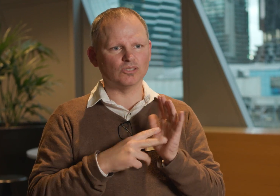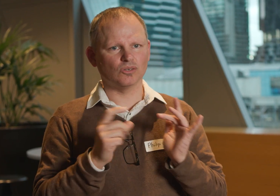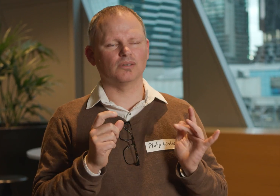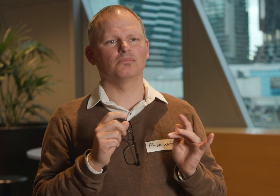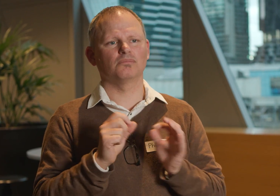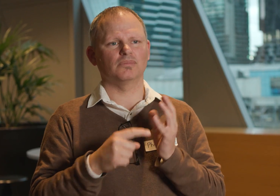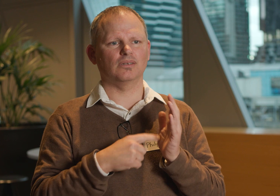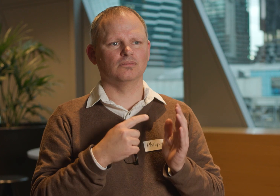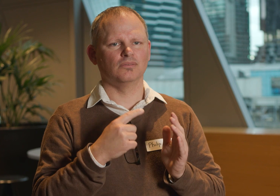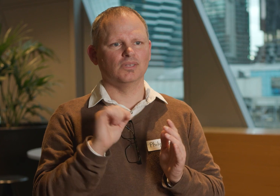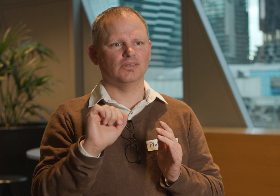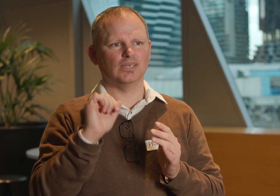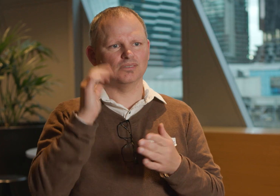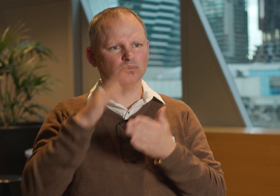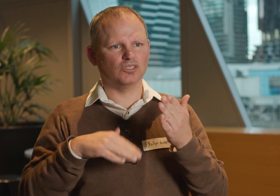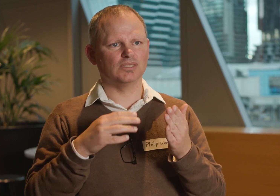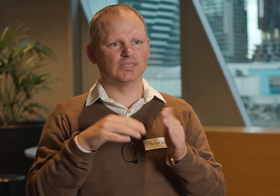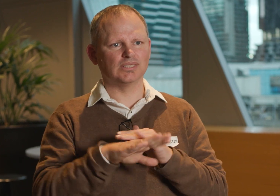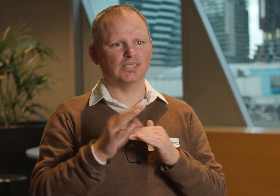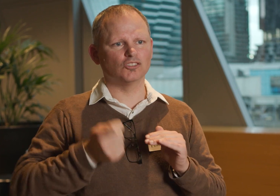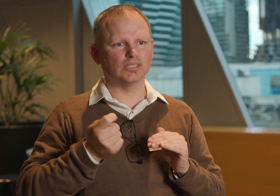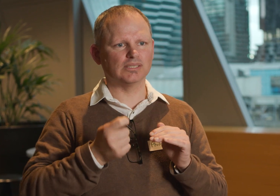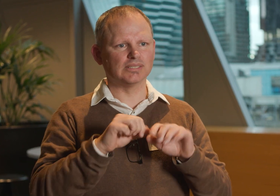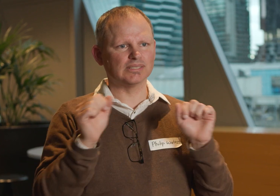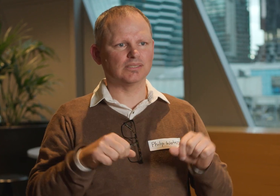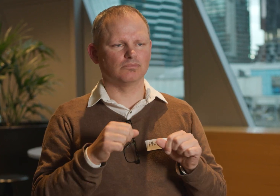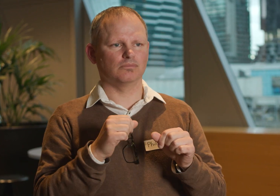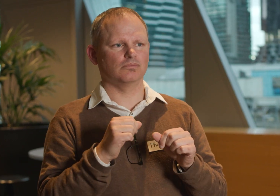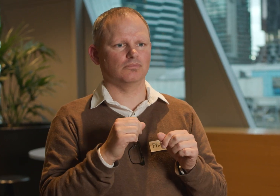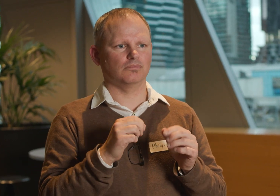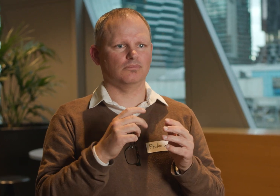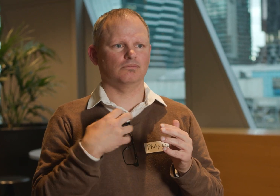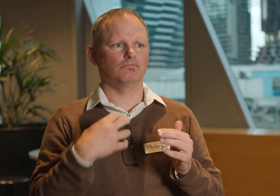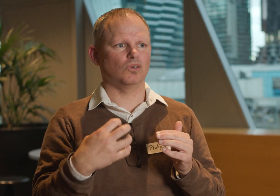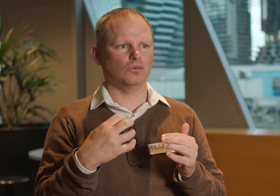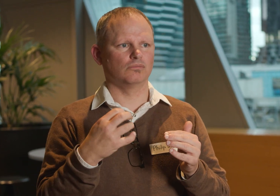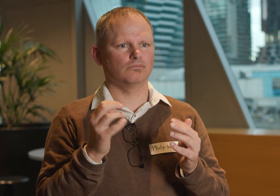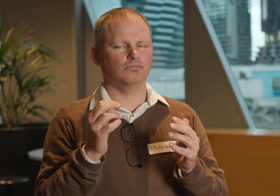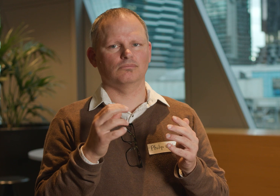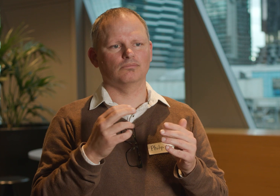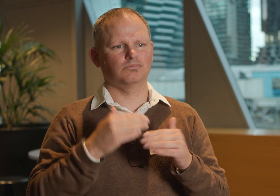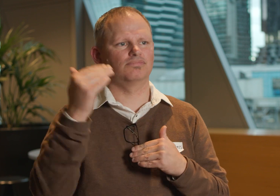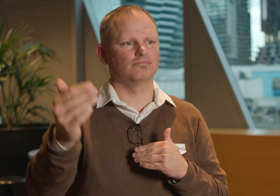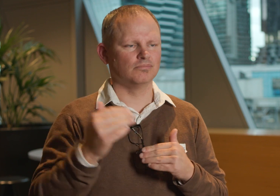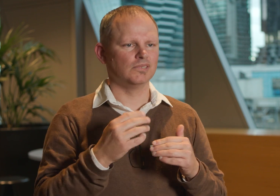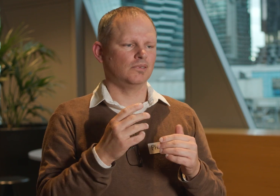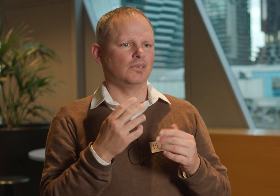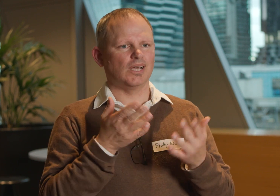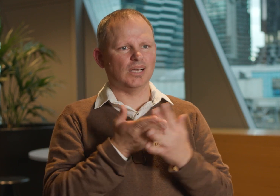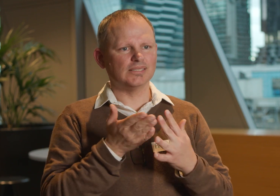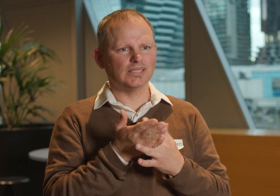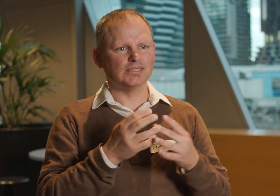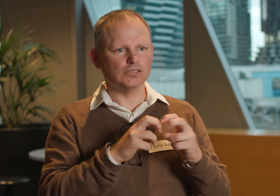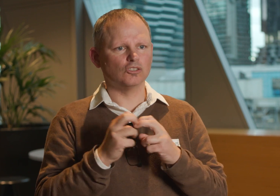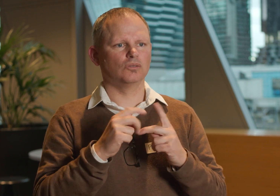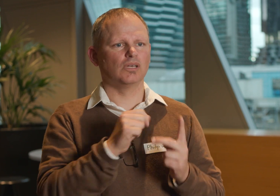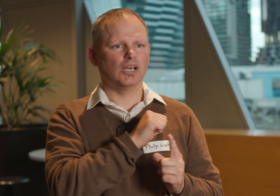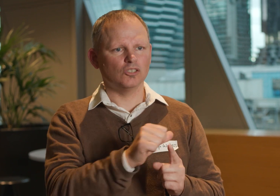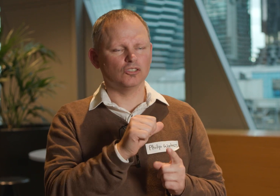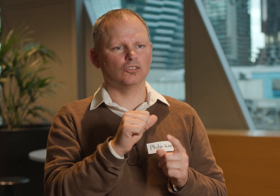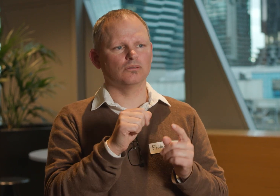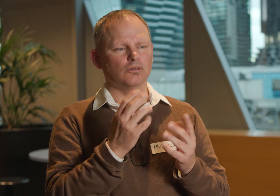with disabilities who live in Victoria and their experience of the justice system is much more of